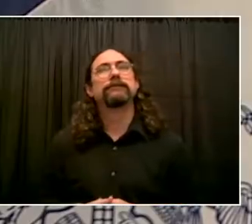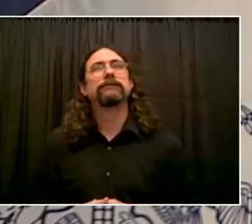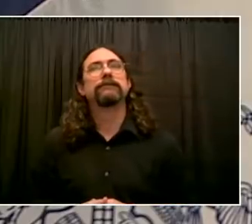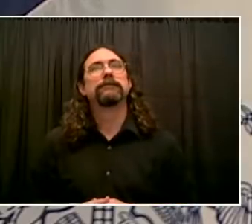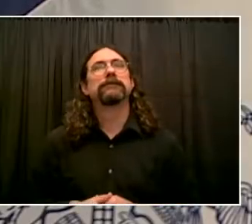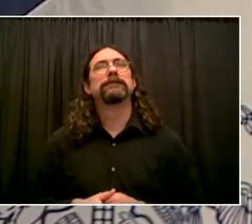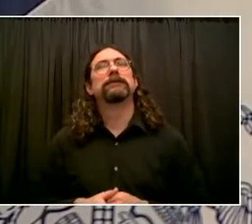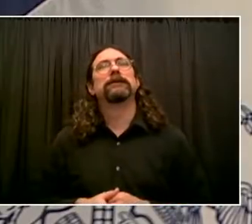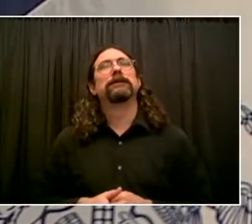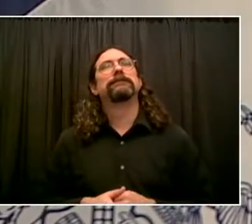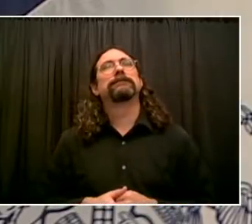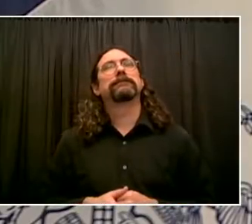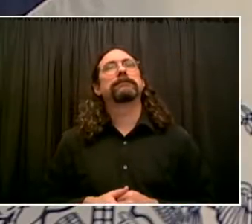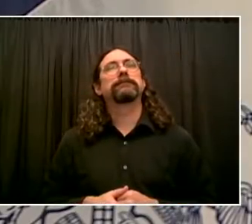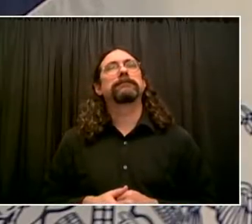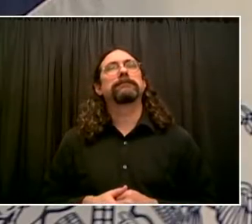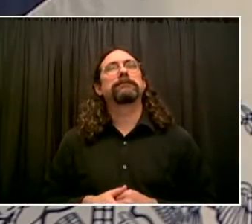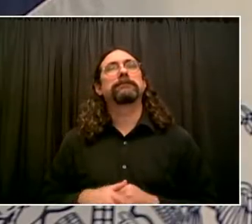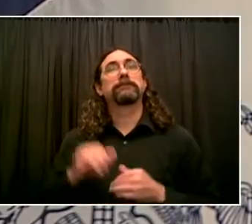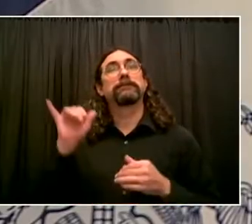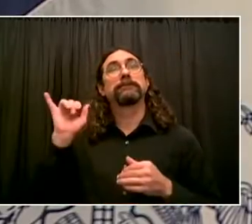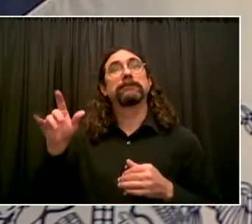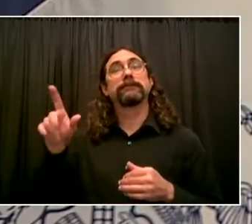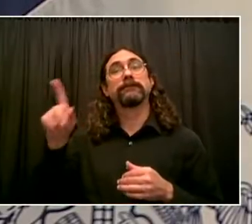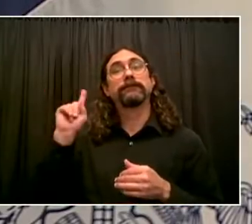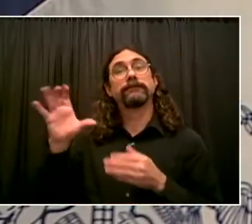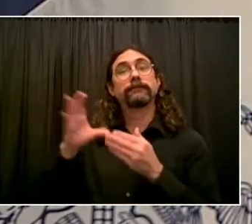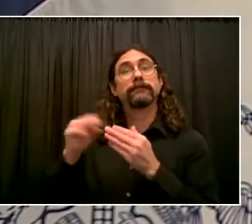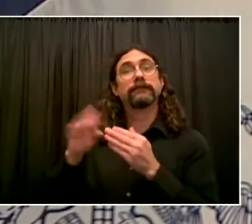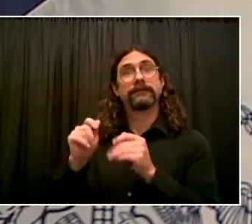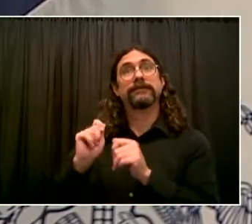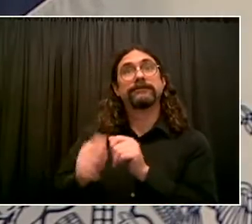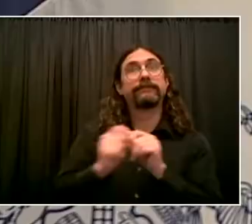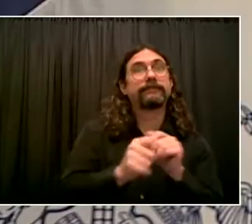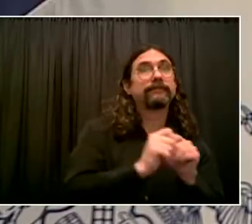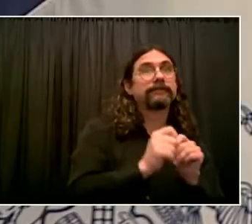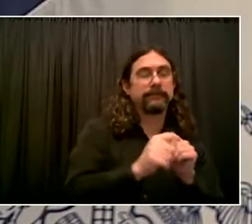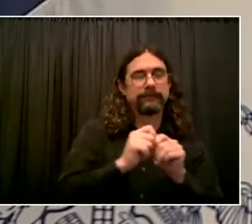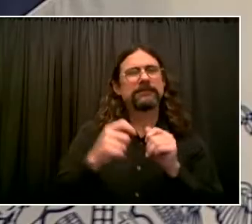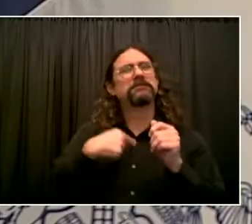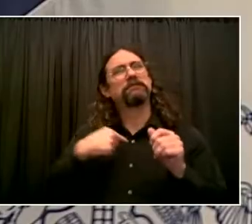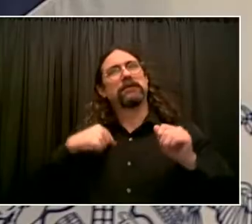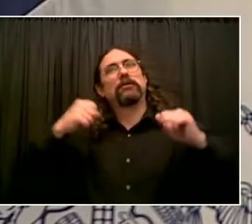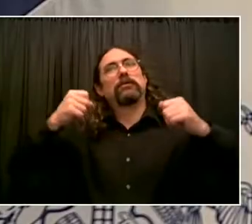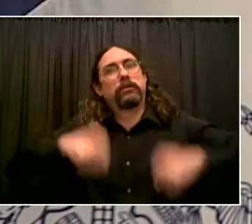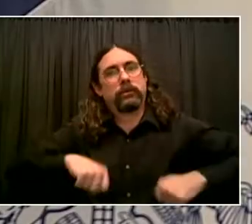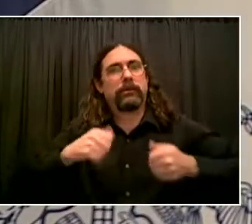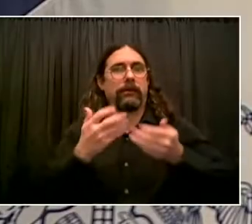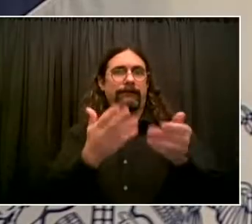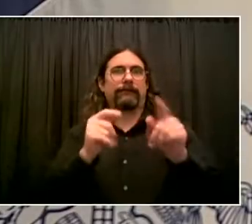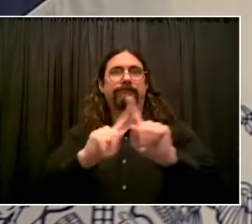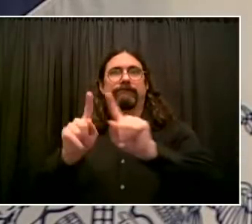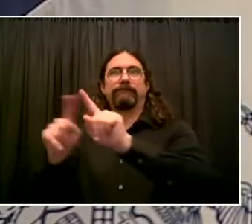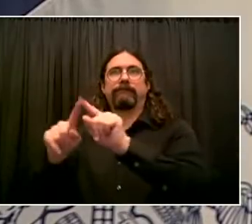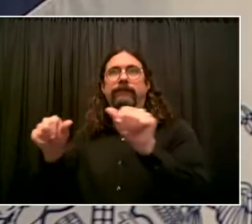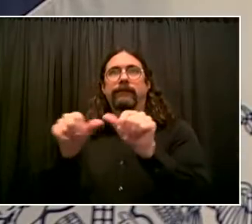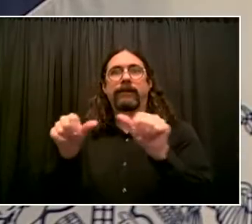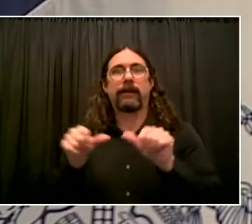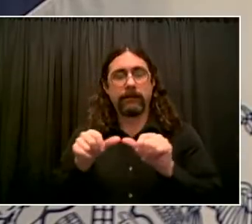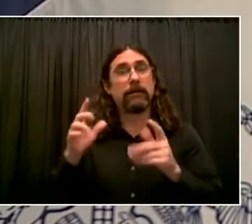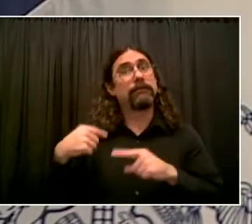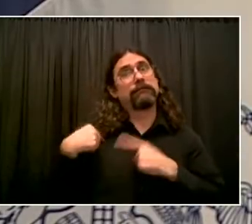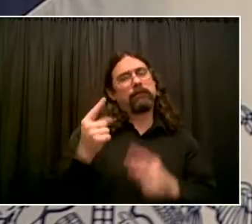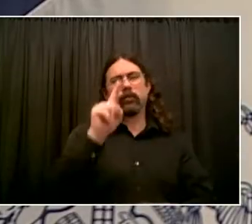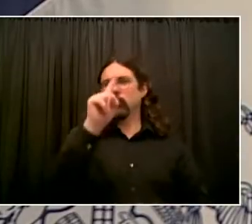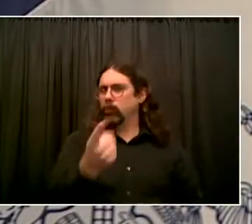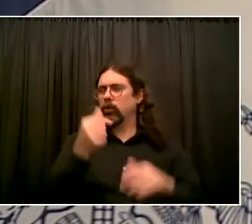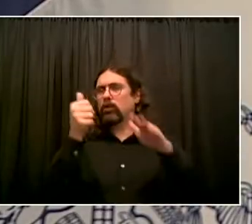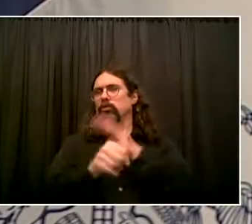WE WANT PEOPLE TO HAVE A. IT IS